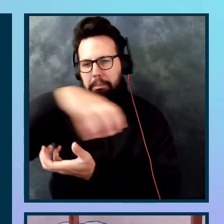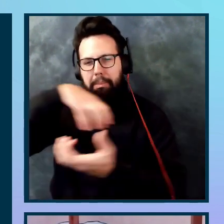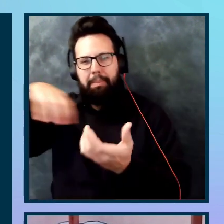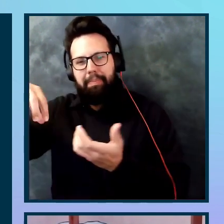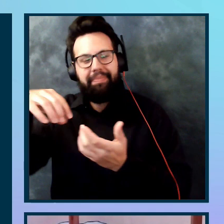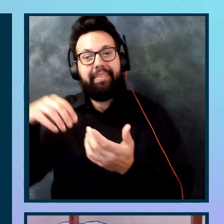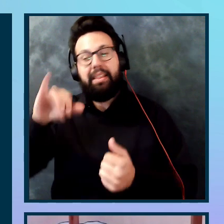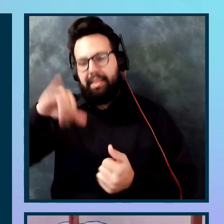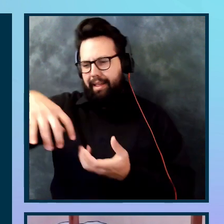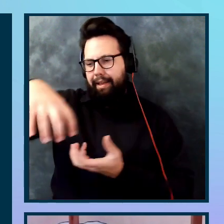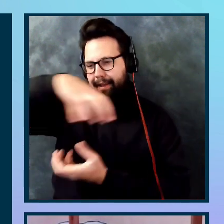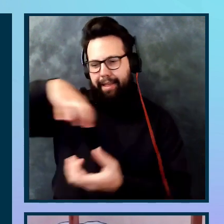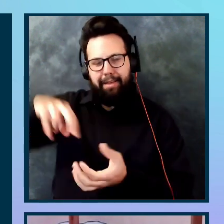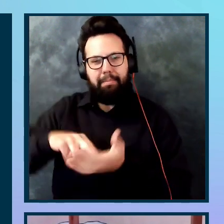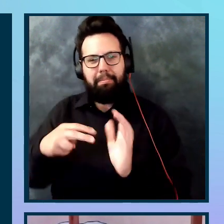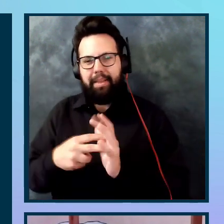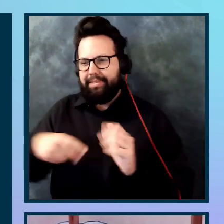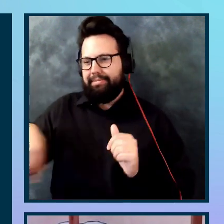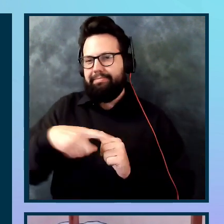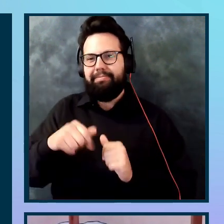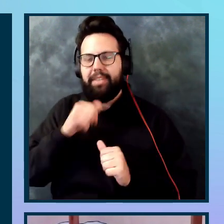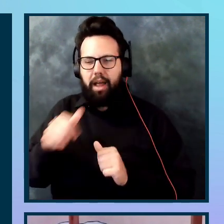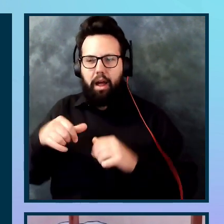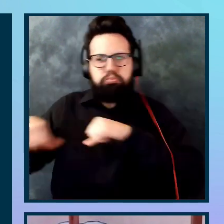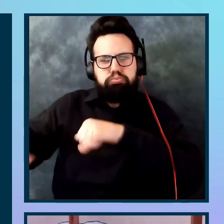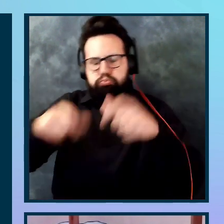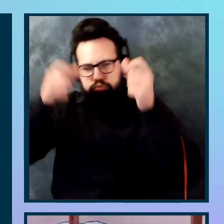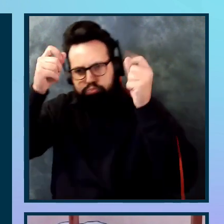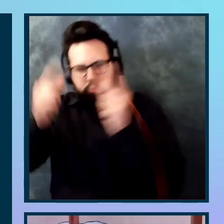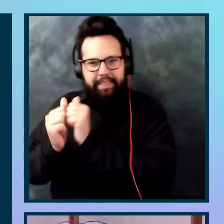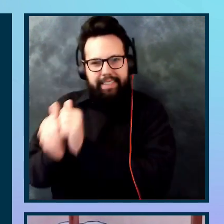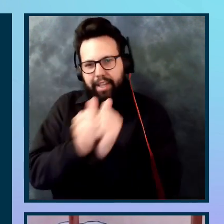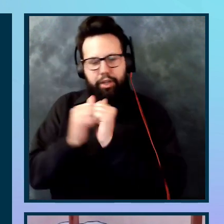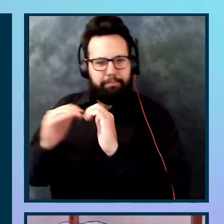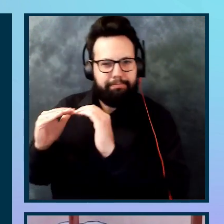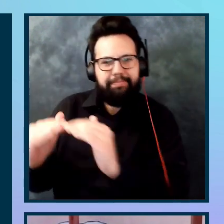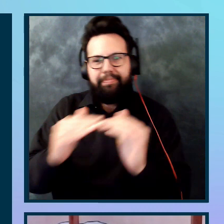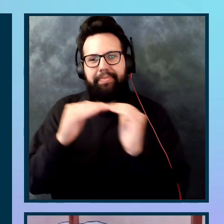not having a shared understanding of what those requirements really mean, so they don't really code the right thing.